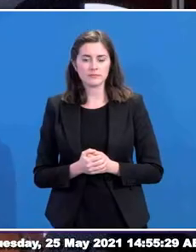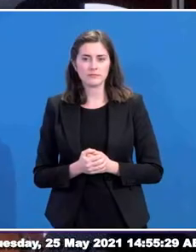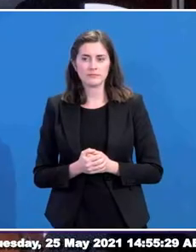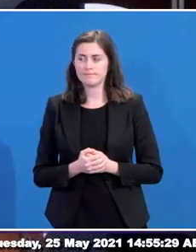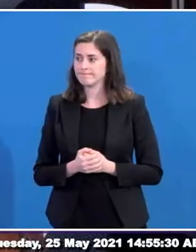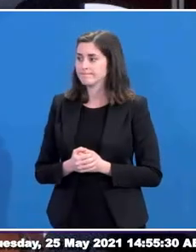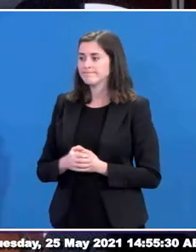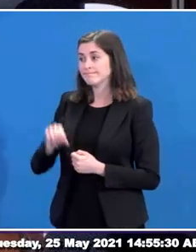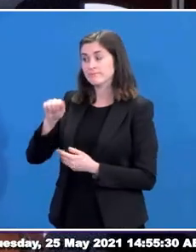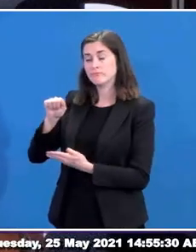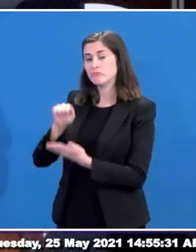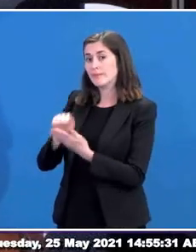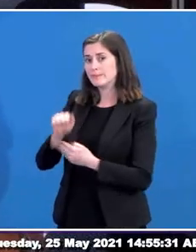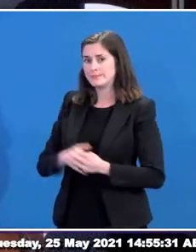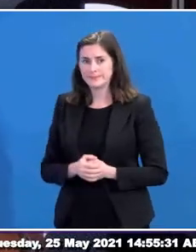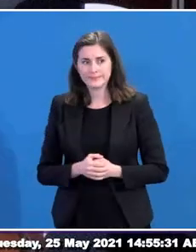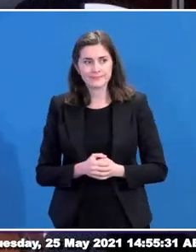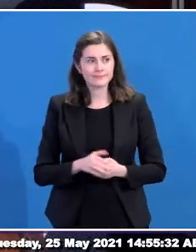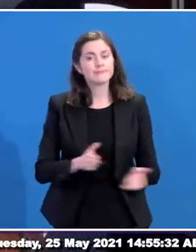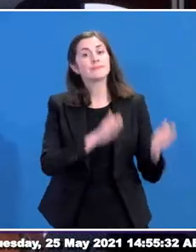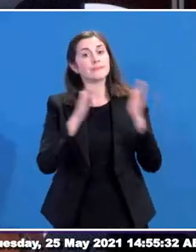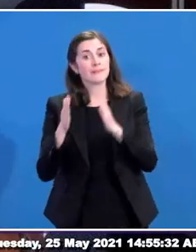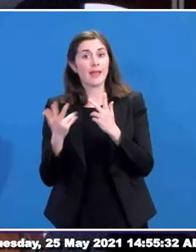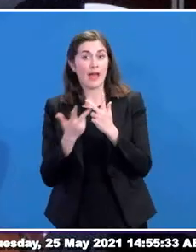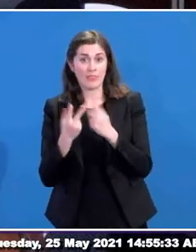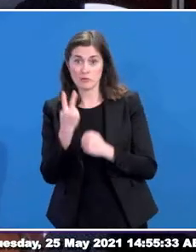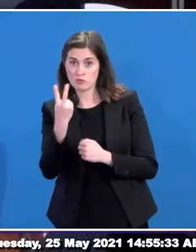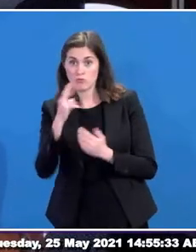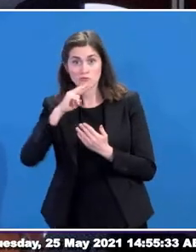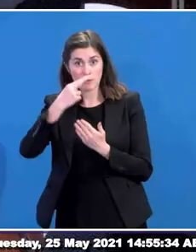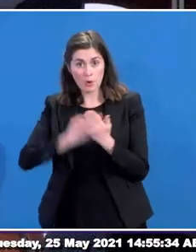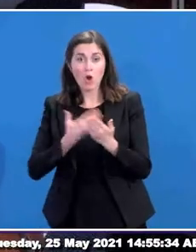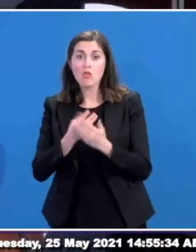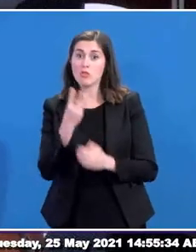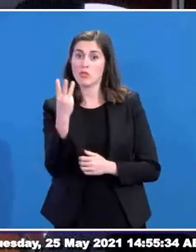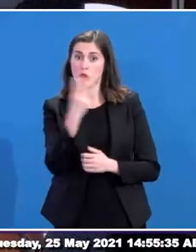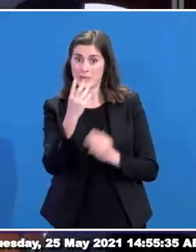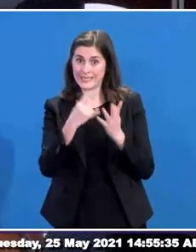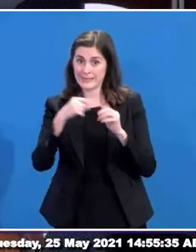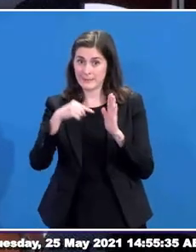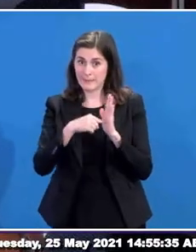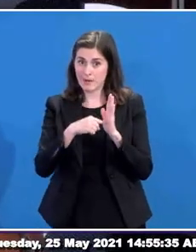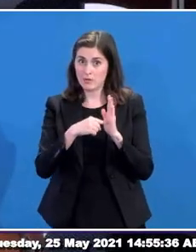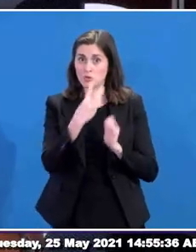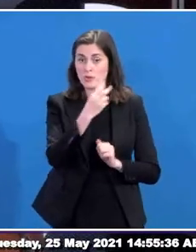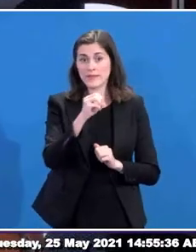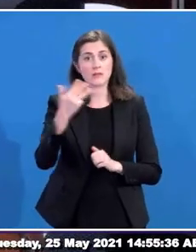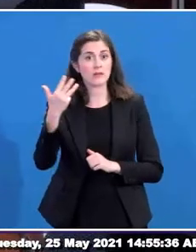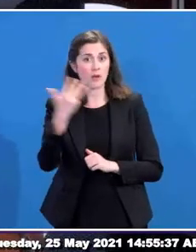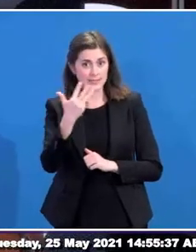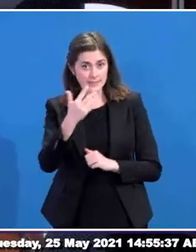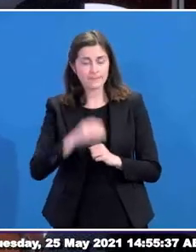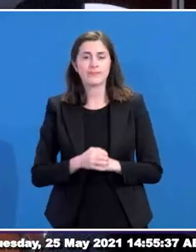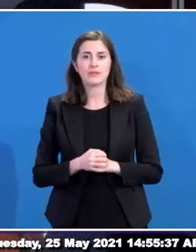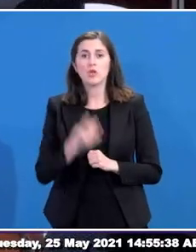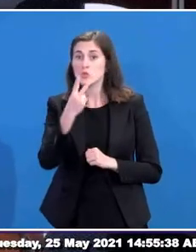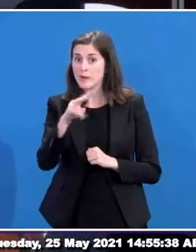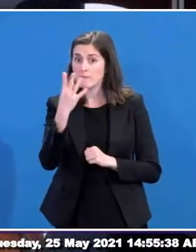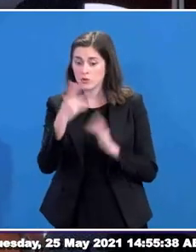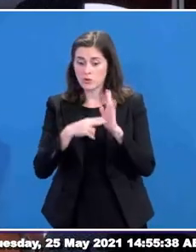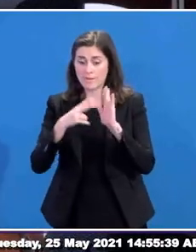The next two reports of 13 September 2019 and 24 November19